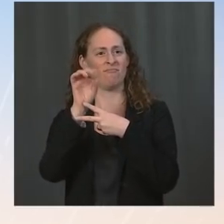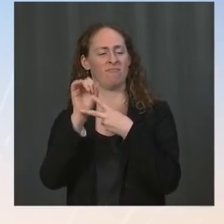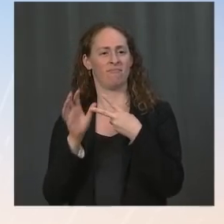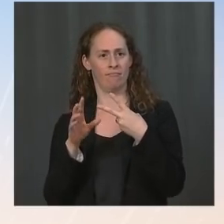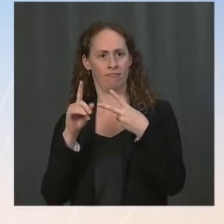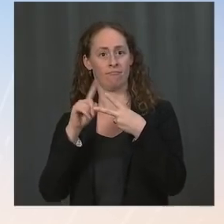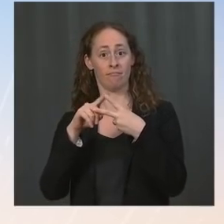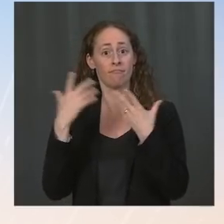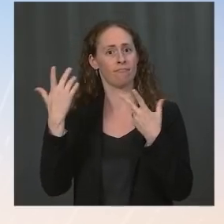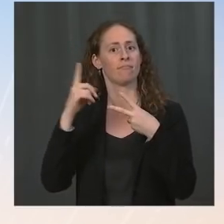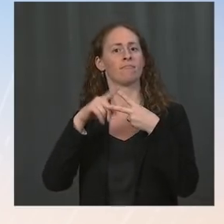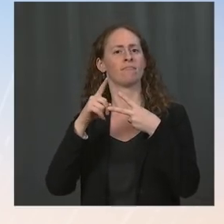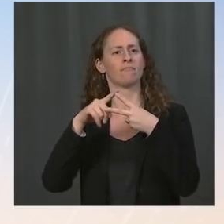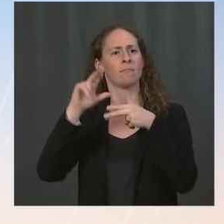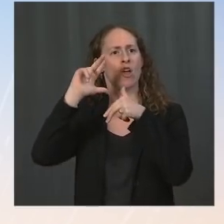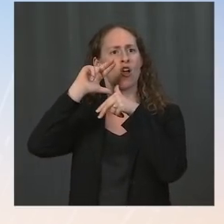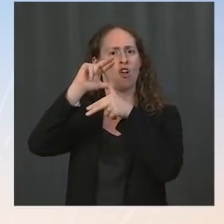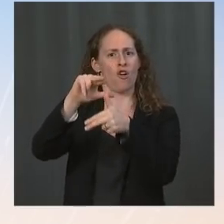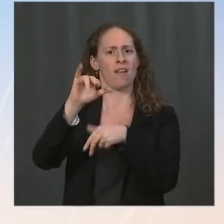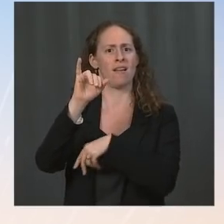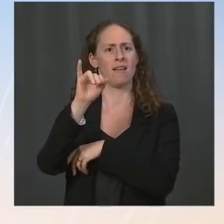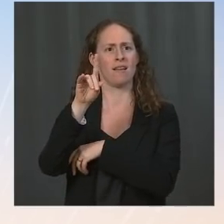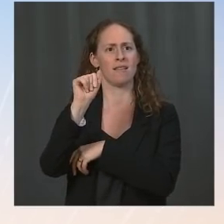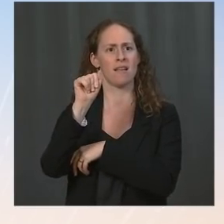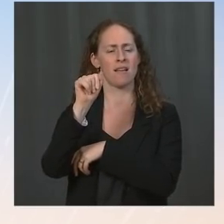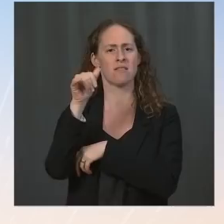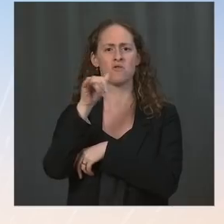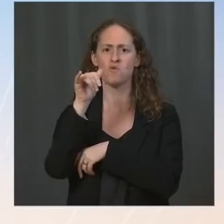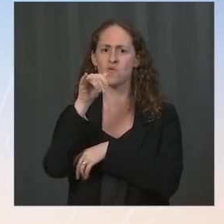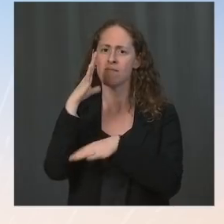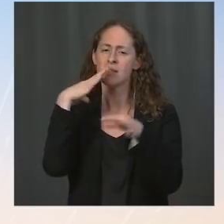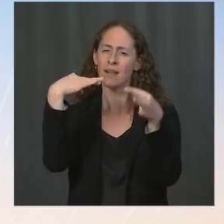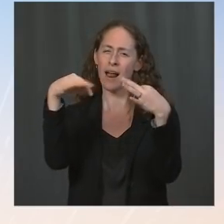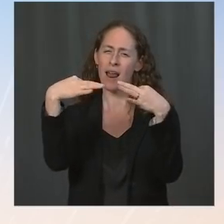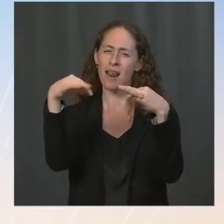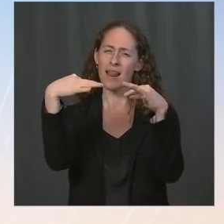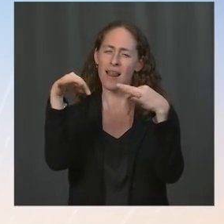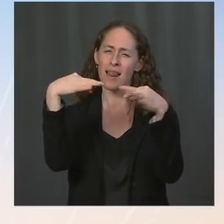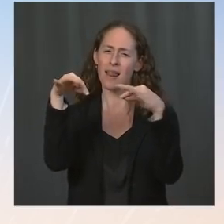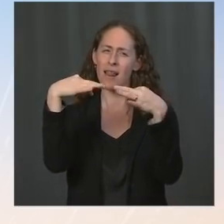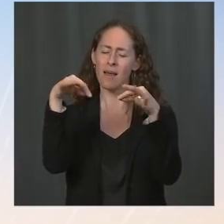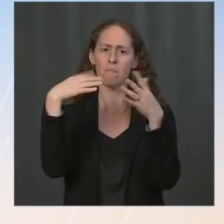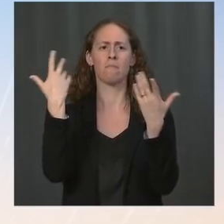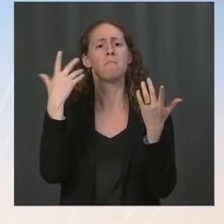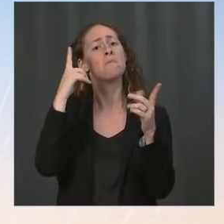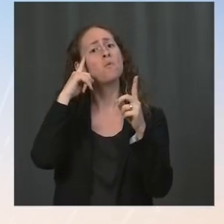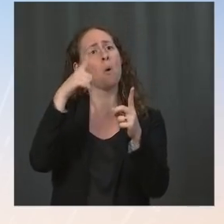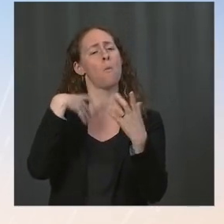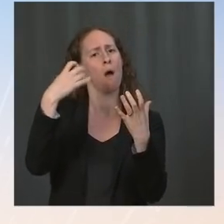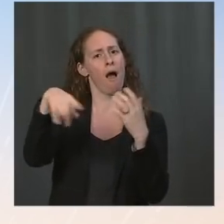I'm just going to give you an advance, but hopefully we'll share a number of helpful details with all of you. Today, as you just saw,